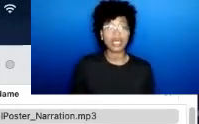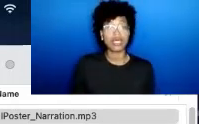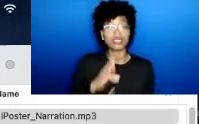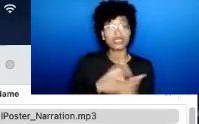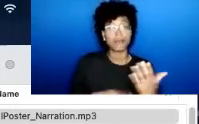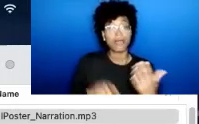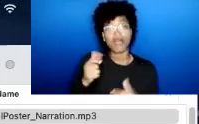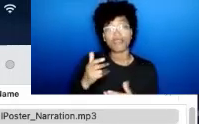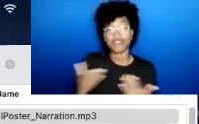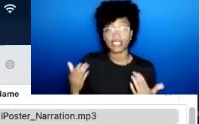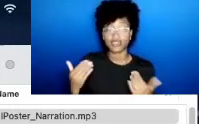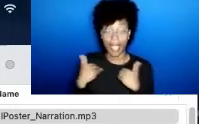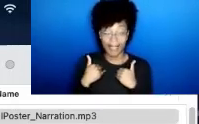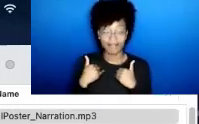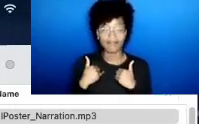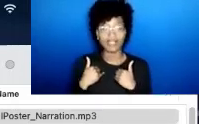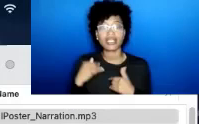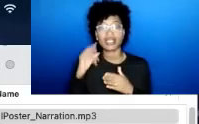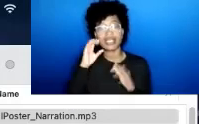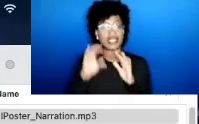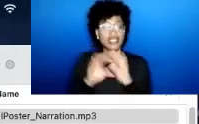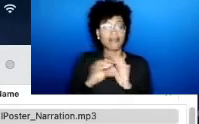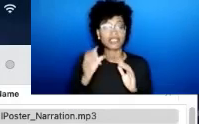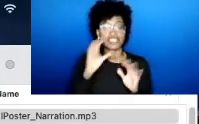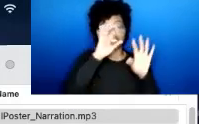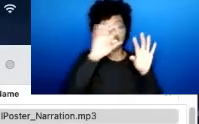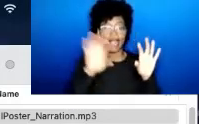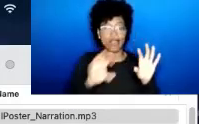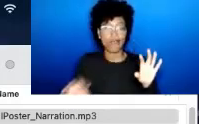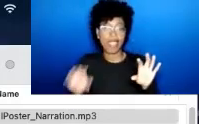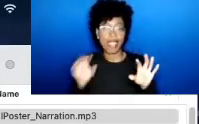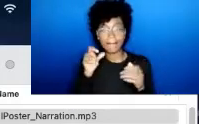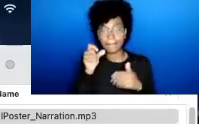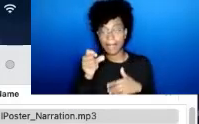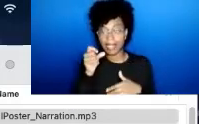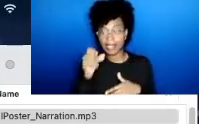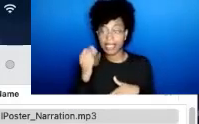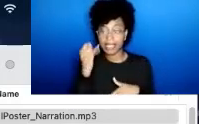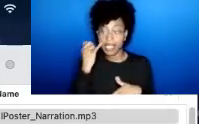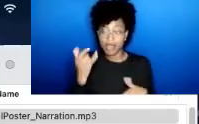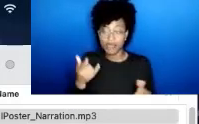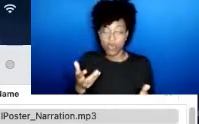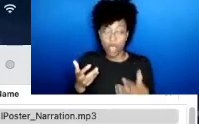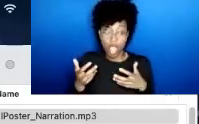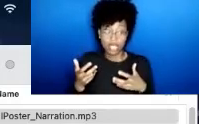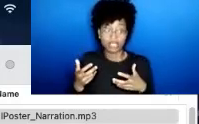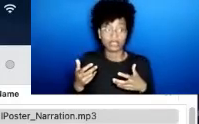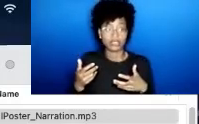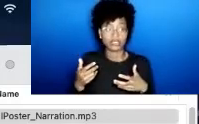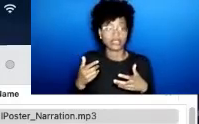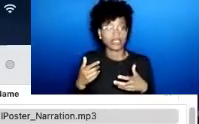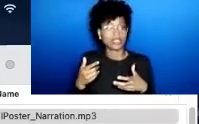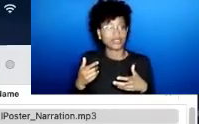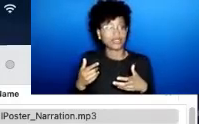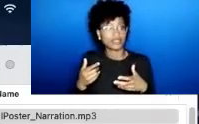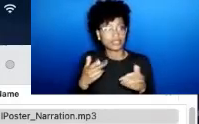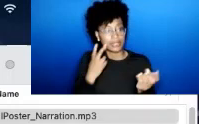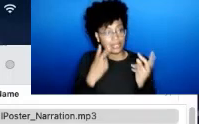is the image gallery button. If you want to see, these are all the images that I have